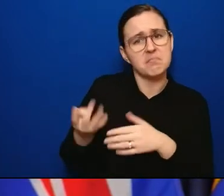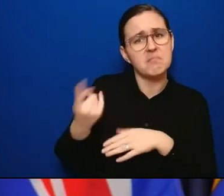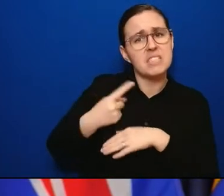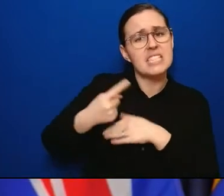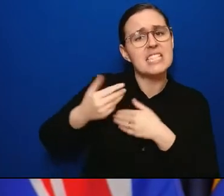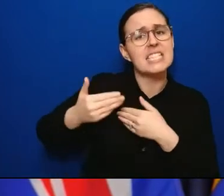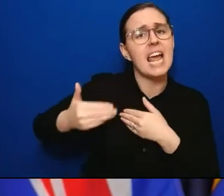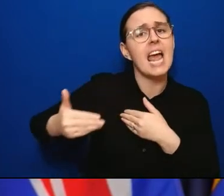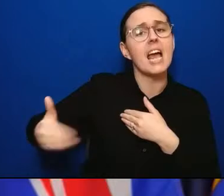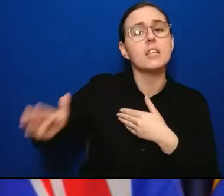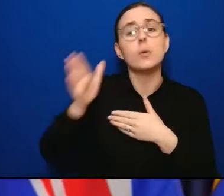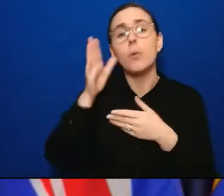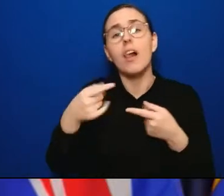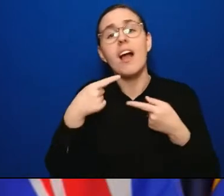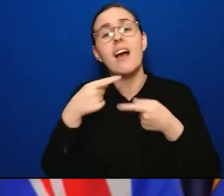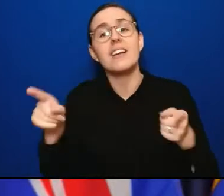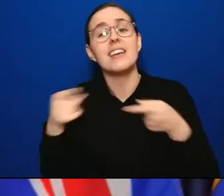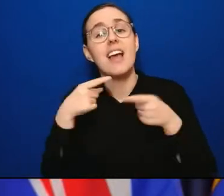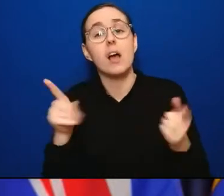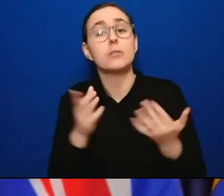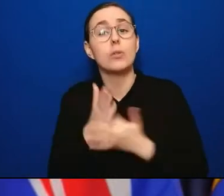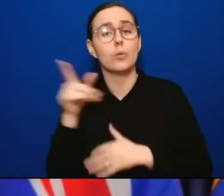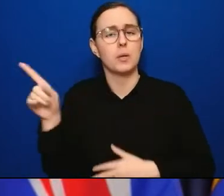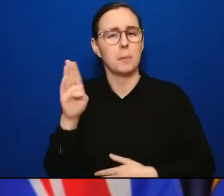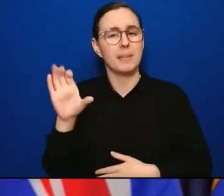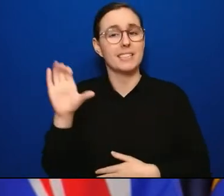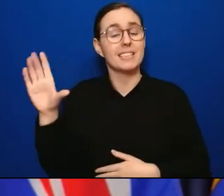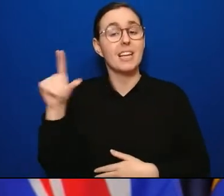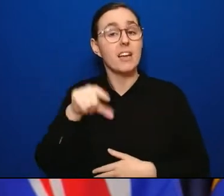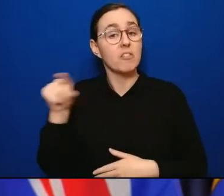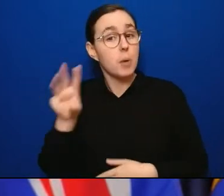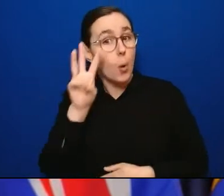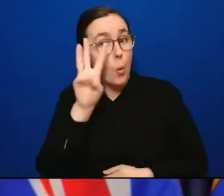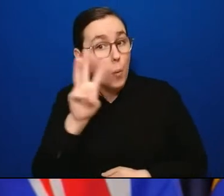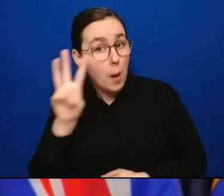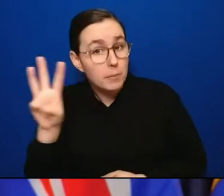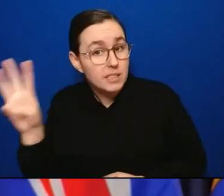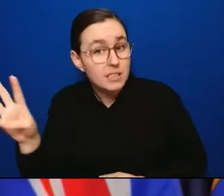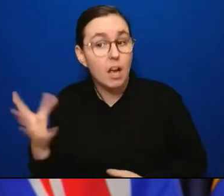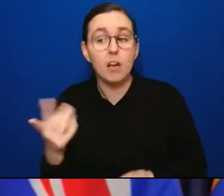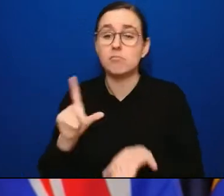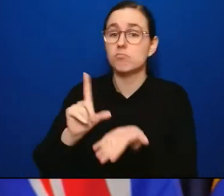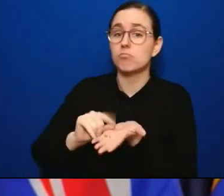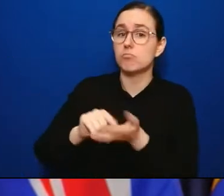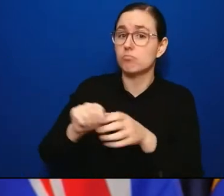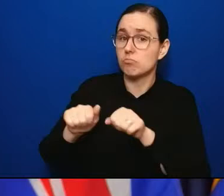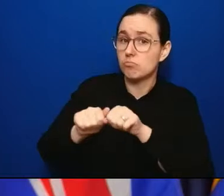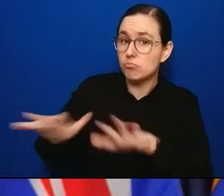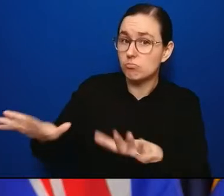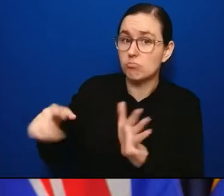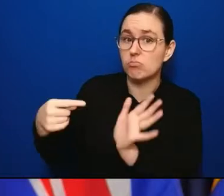the coming days, and that will be announced various government websites and let you know, and